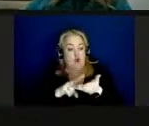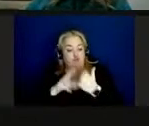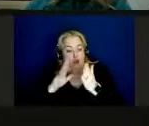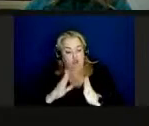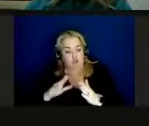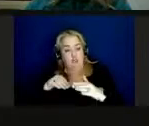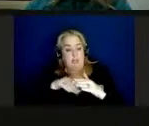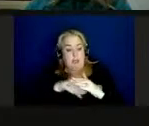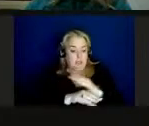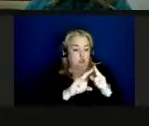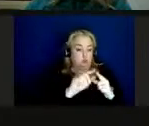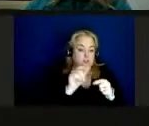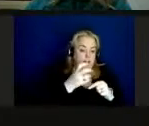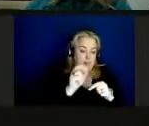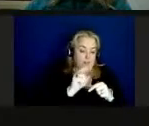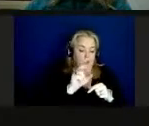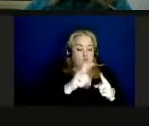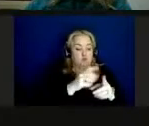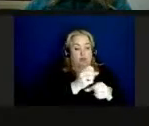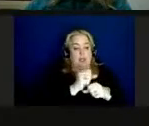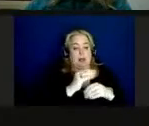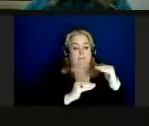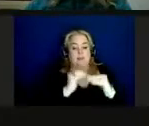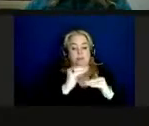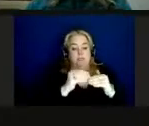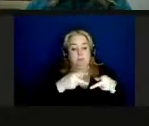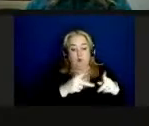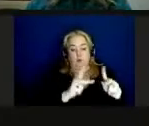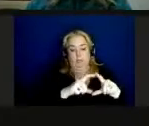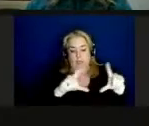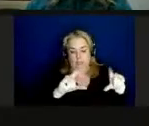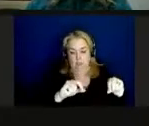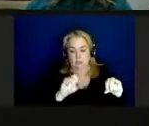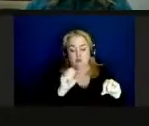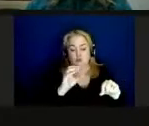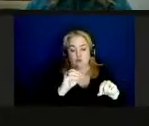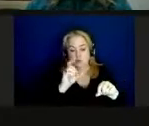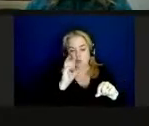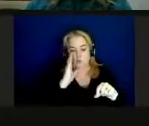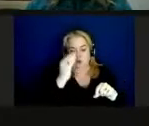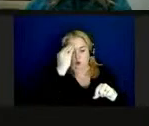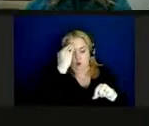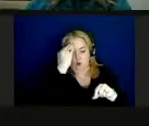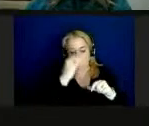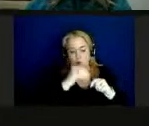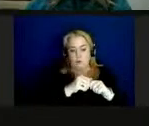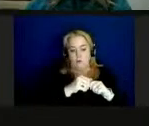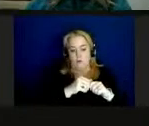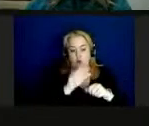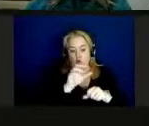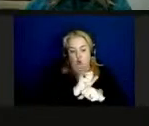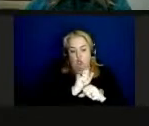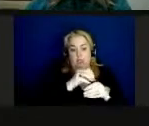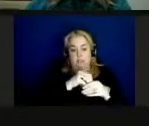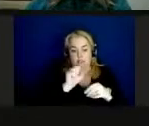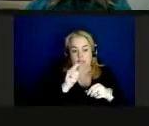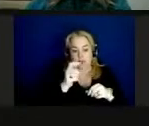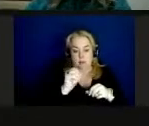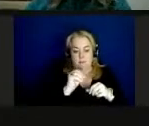THERE IS DEFINITELY SOME COMPLIANCE MECHANISMS WE CAN EMPLOY IN THAT CASE, YOU KNOW, THE CONTRACT COULD COME IN AND